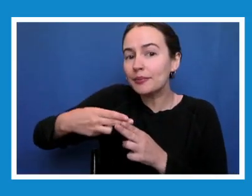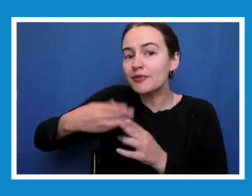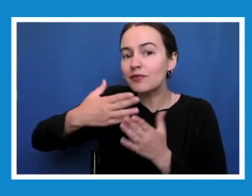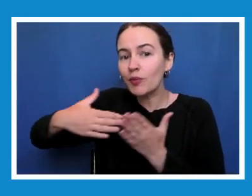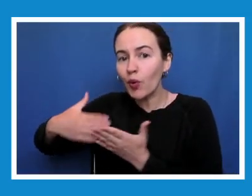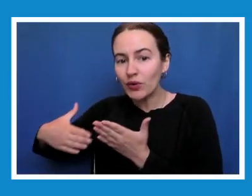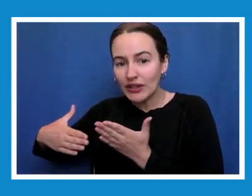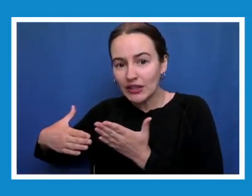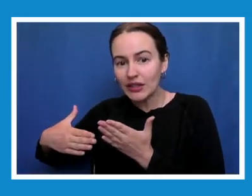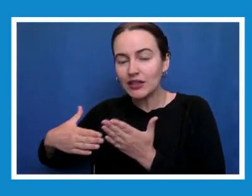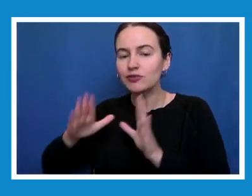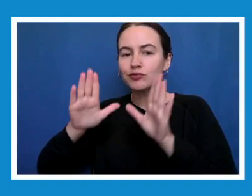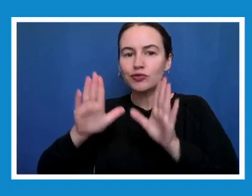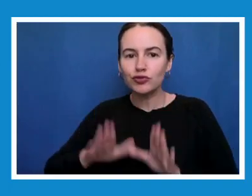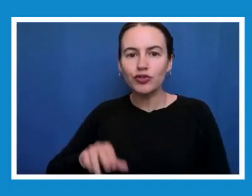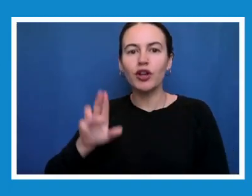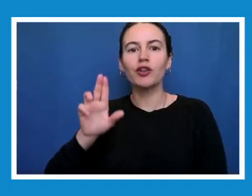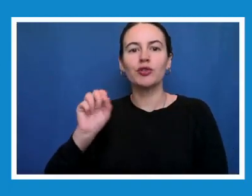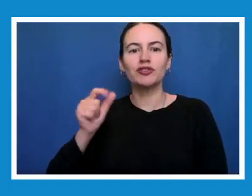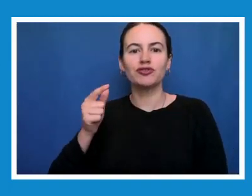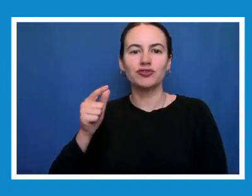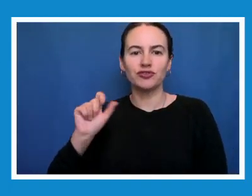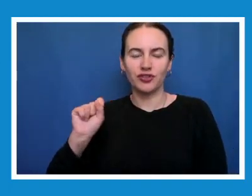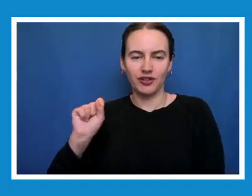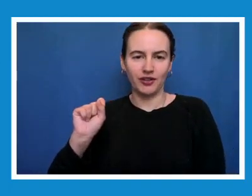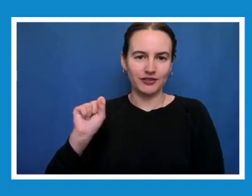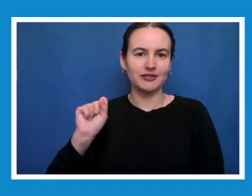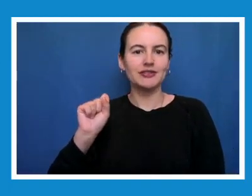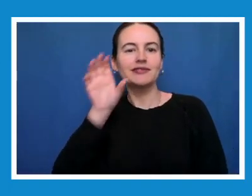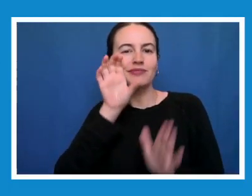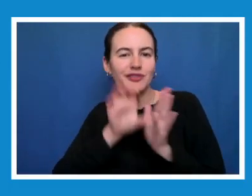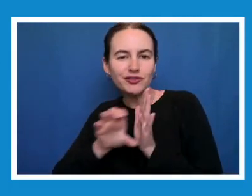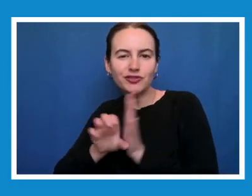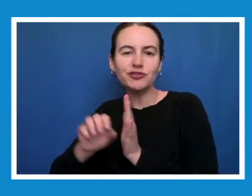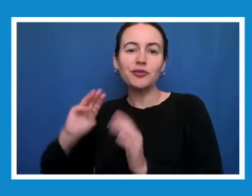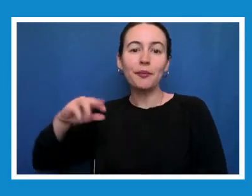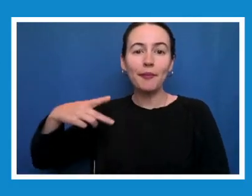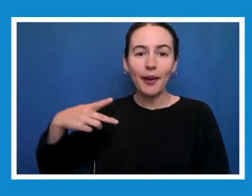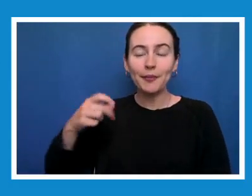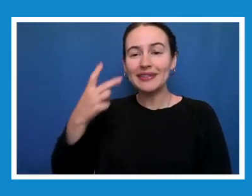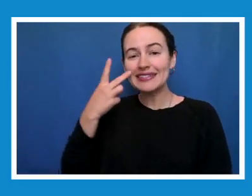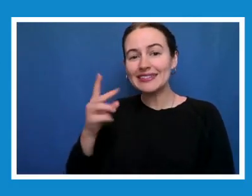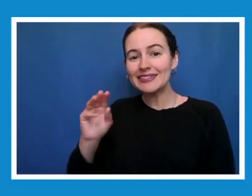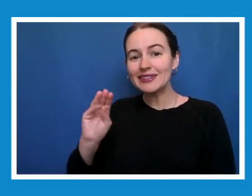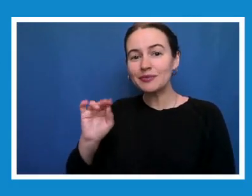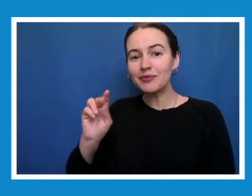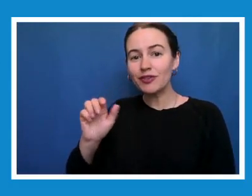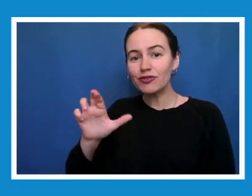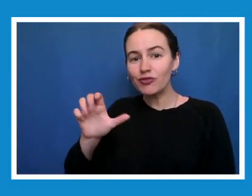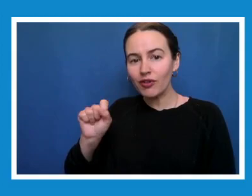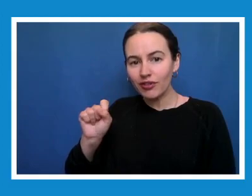infographics and maps so they can see more about the minerals that are in the different components and